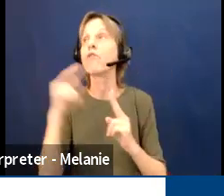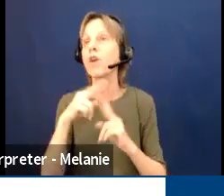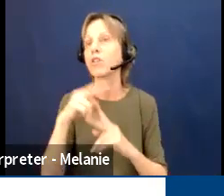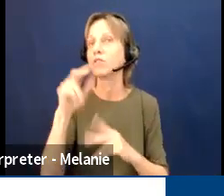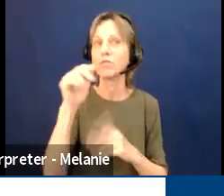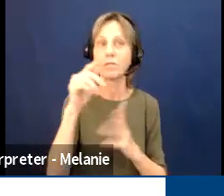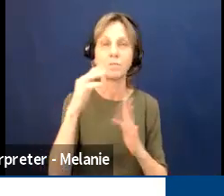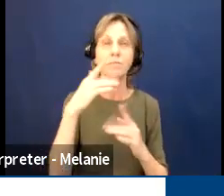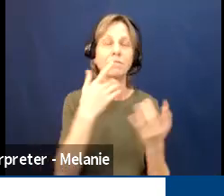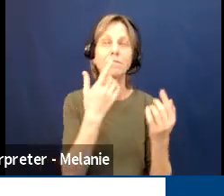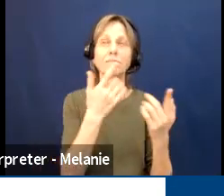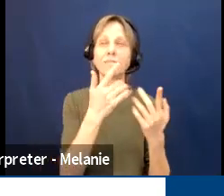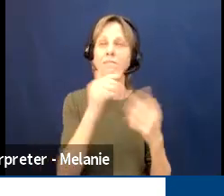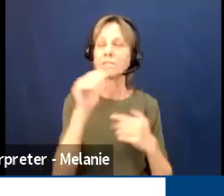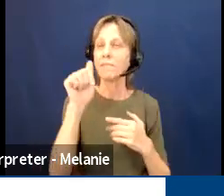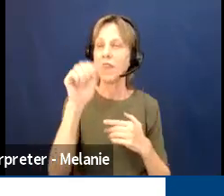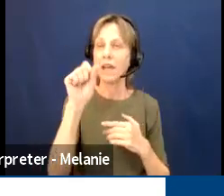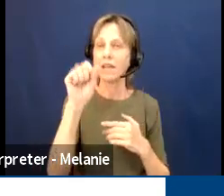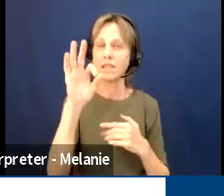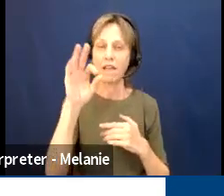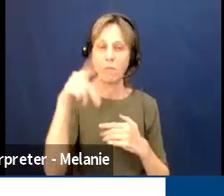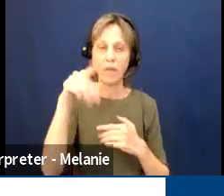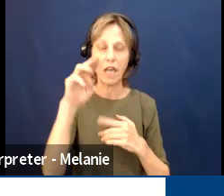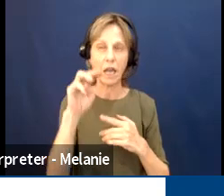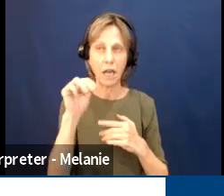others who help us work with kids but it's something that I think is really exciting